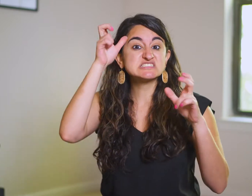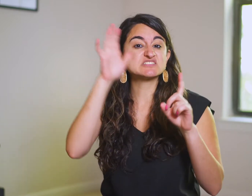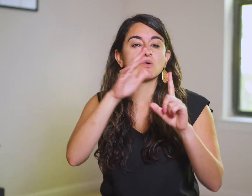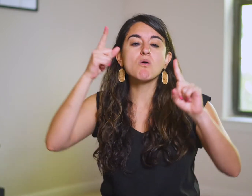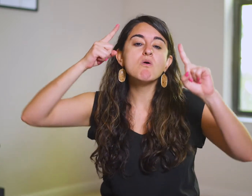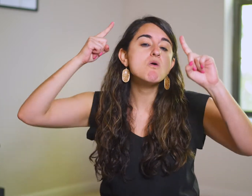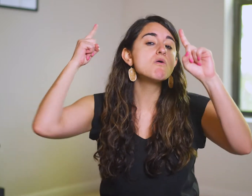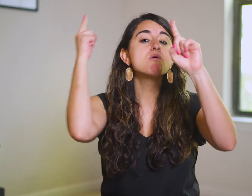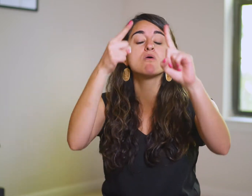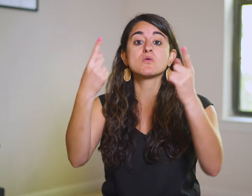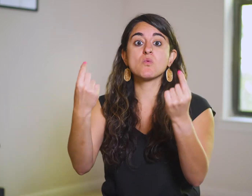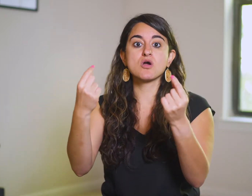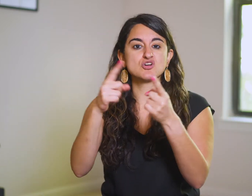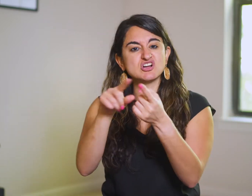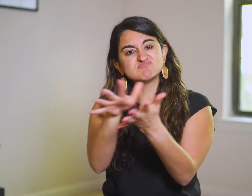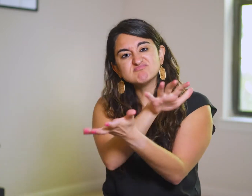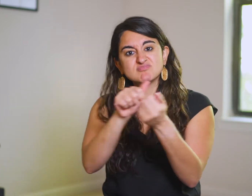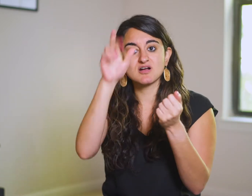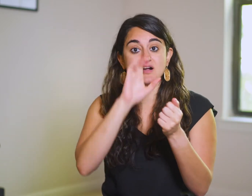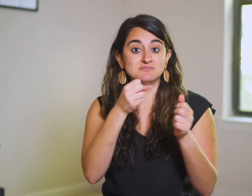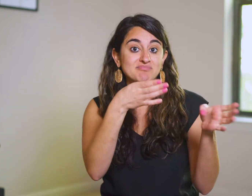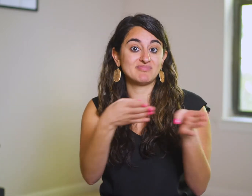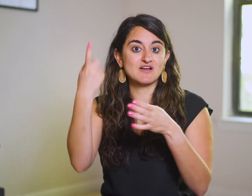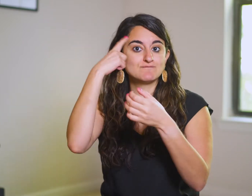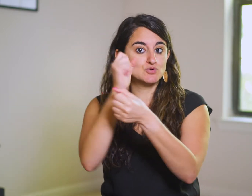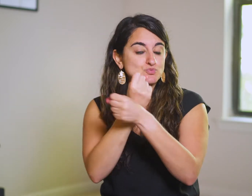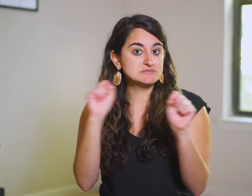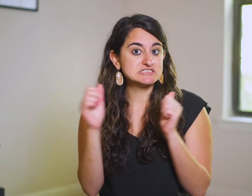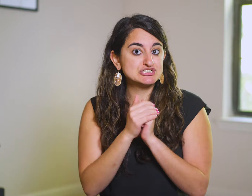Satan’s whole aim is to derail God’s plan for redemption.